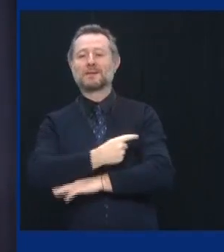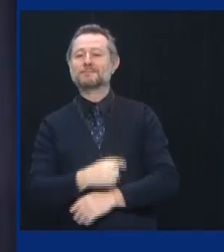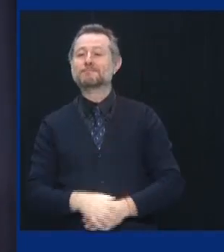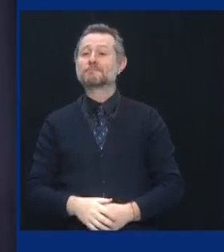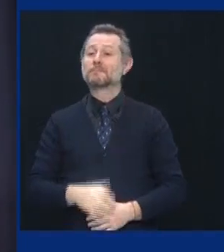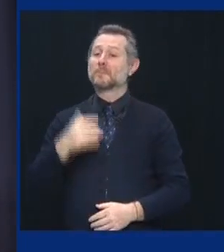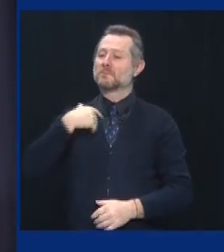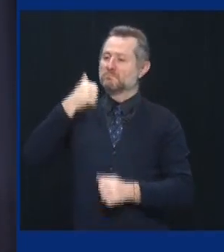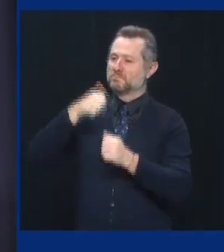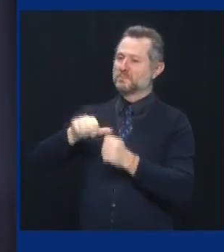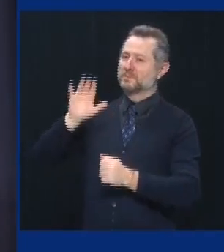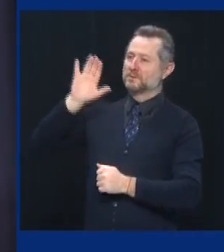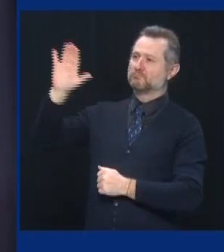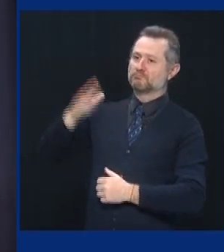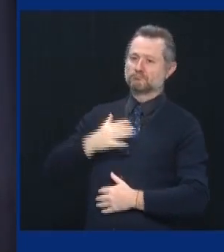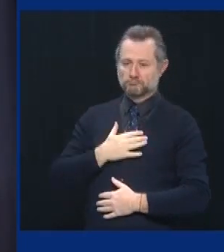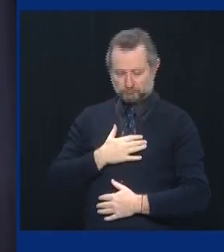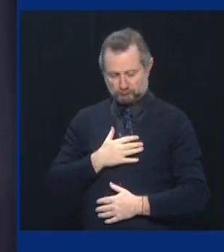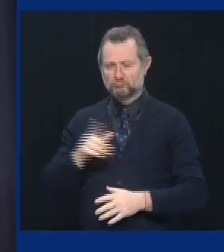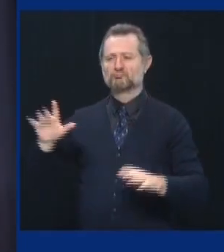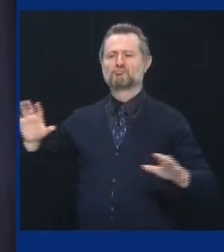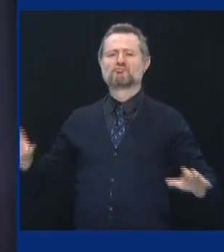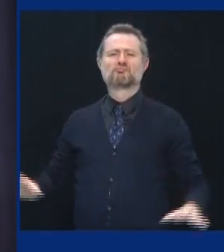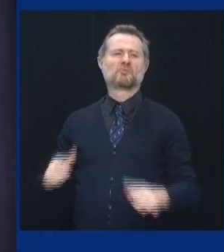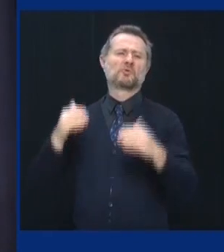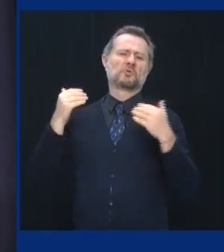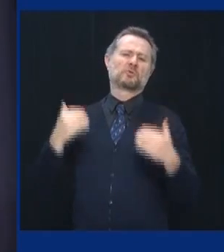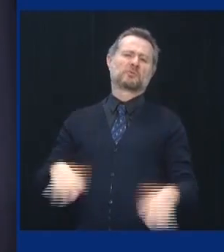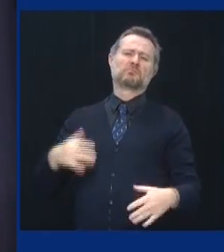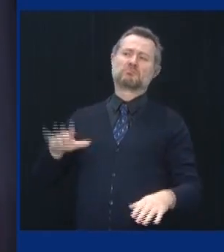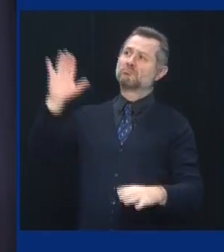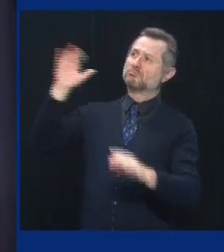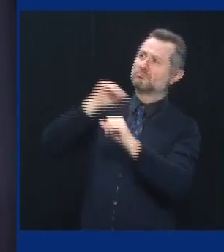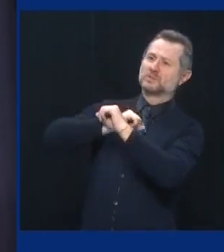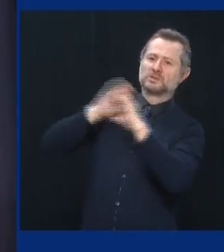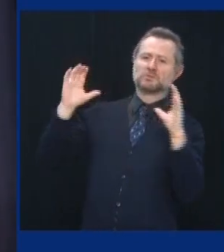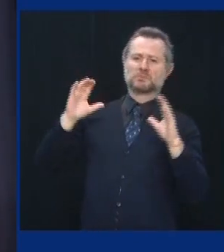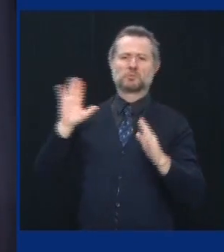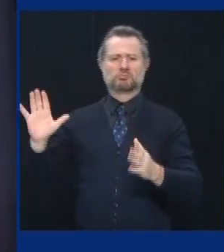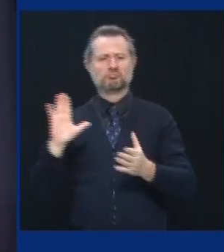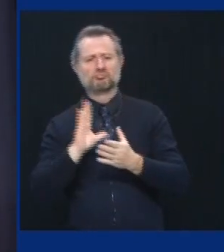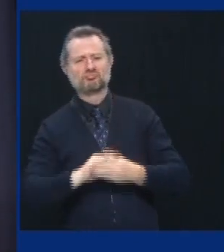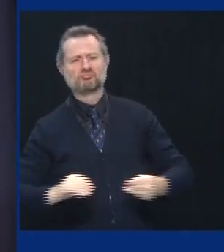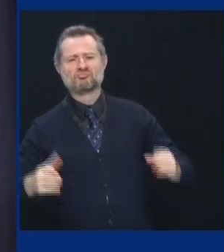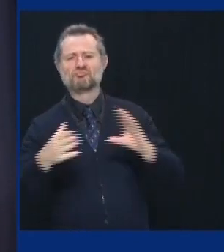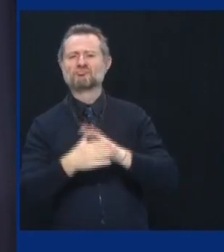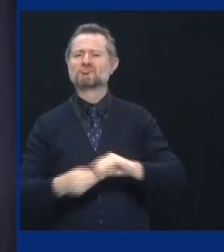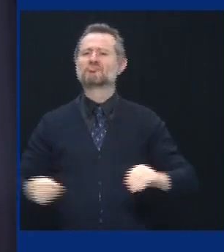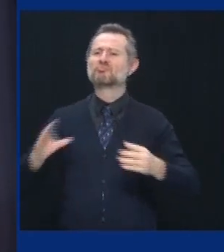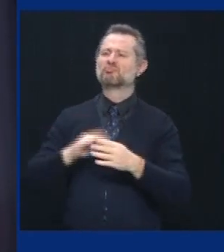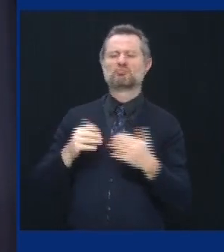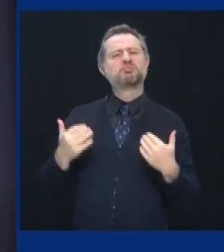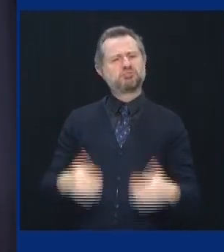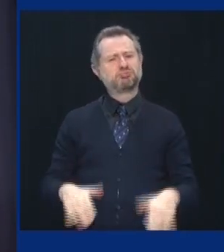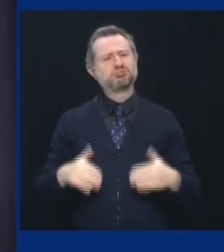GOOD MORNING. HAPPY REVEREND MARTIN LUTHER KING DAY.